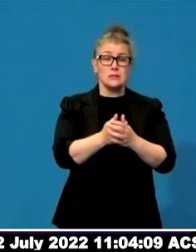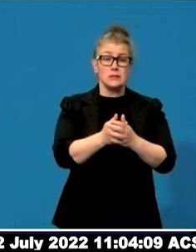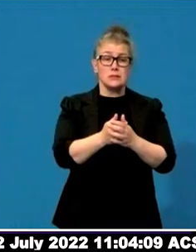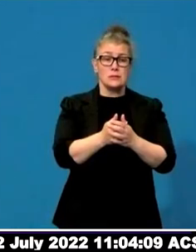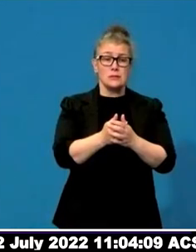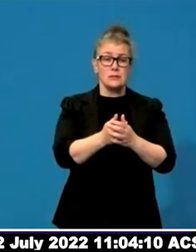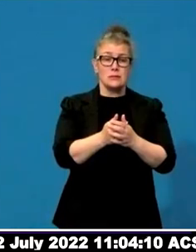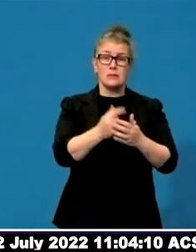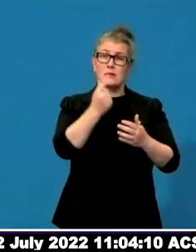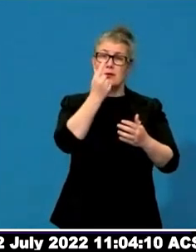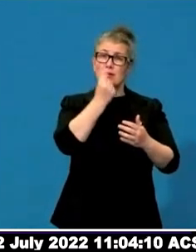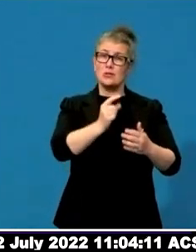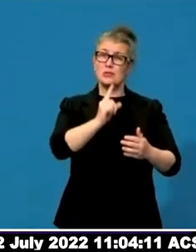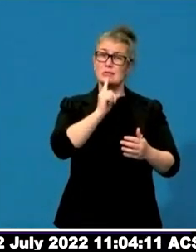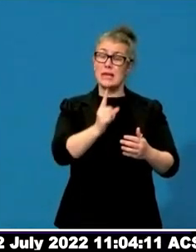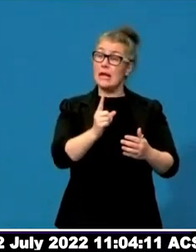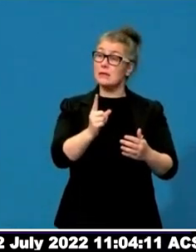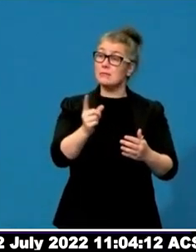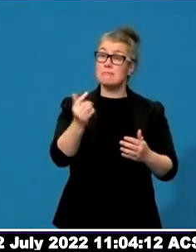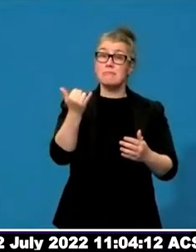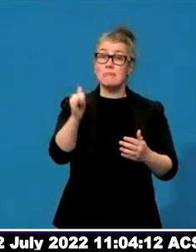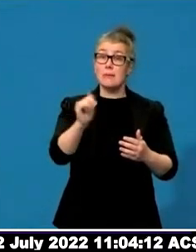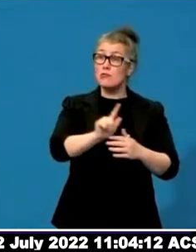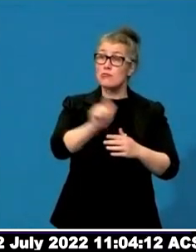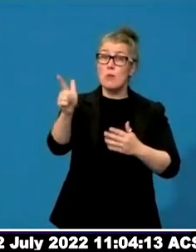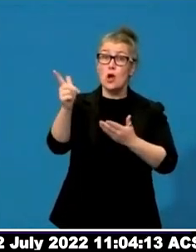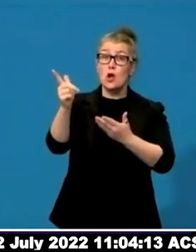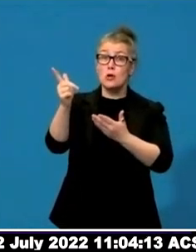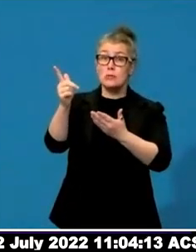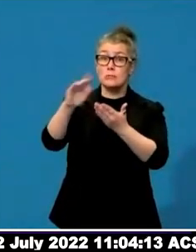to a remote community and they would be able to provide the service at an adequate level?